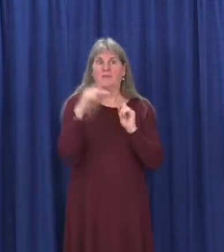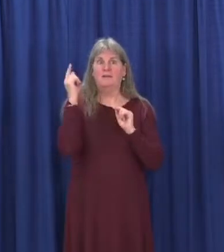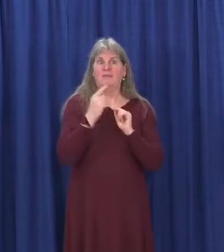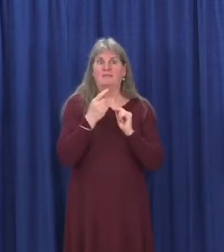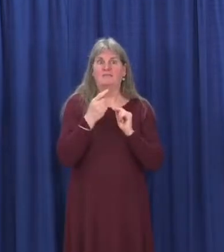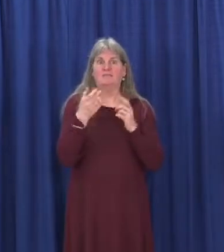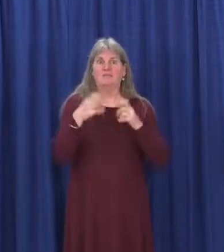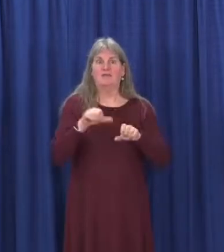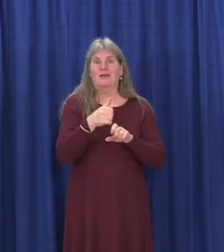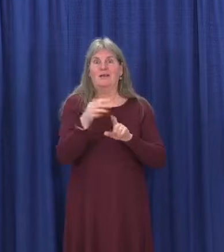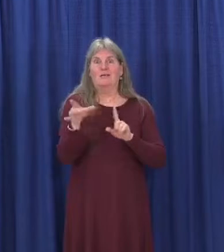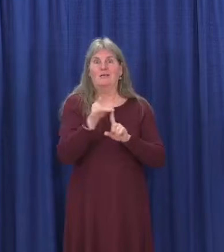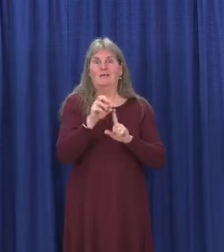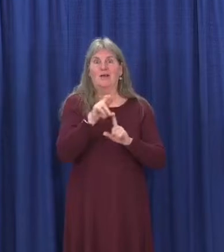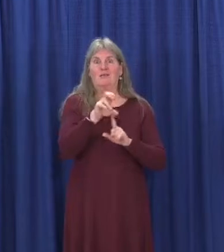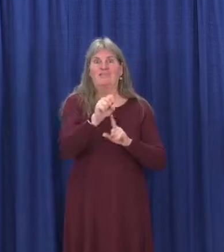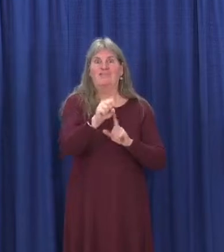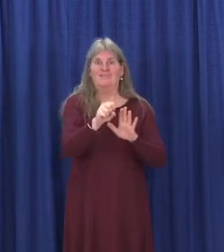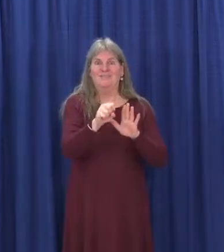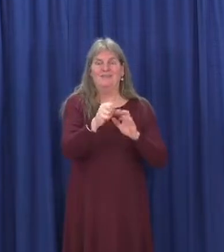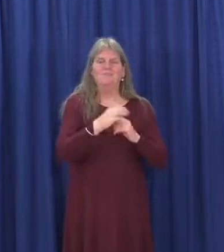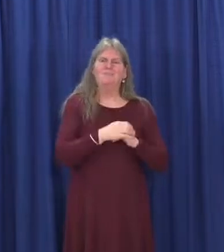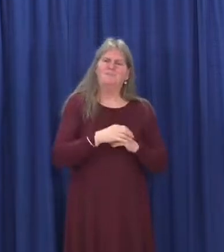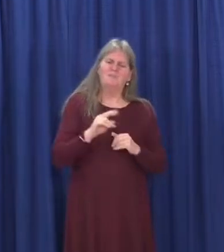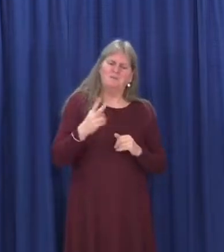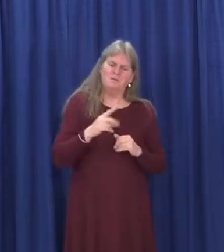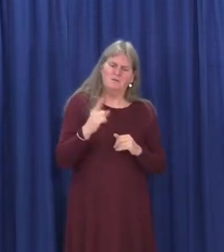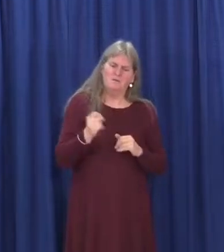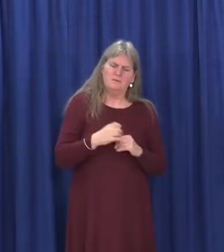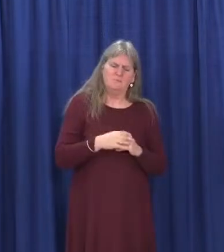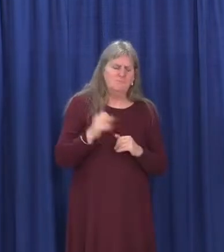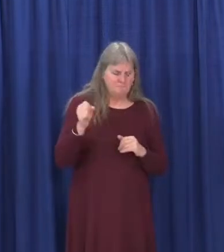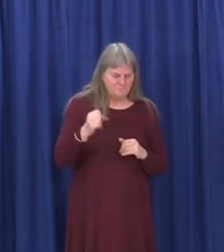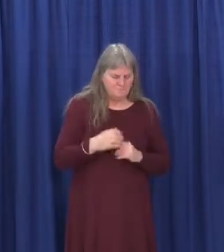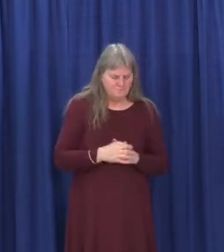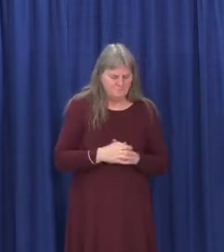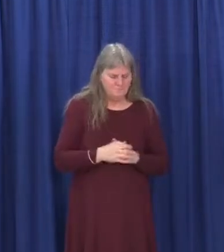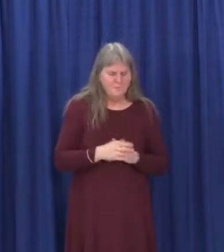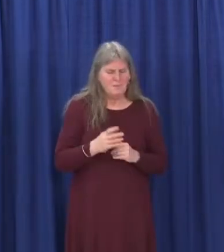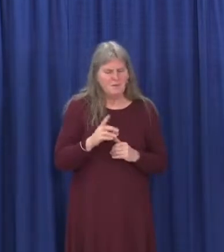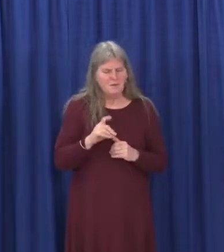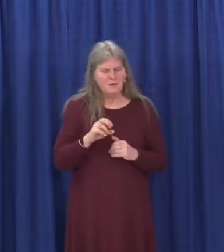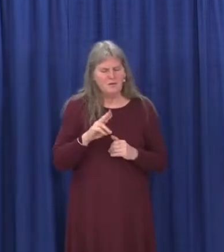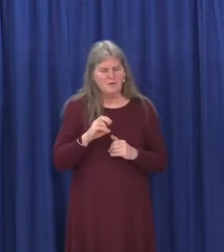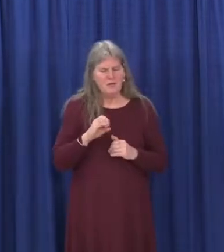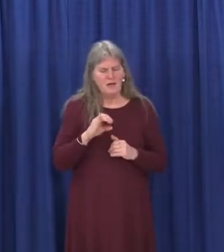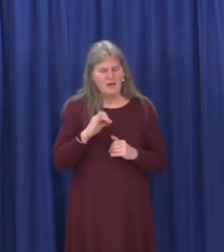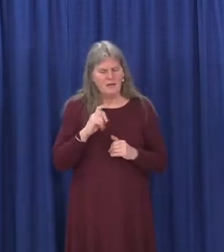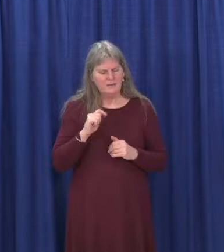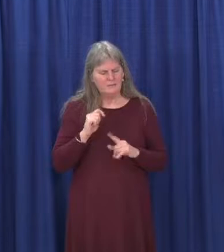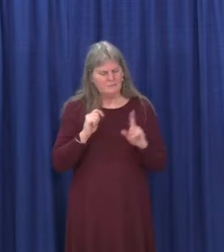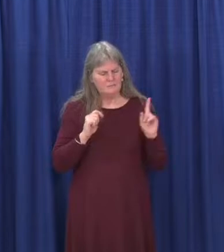a second question? Yeah, sure. I guess for Dr. Elliott, but Minister Pillai can